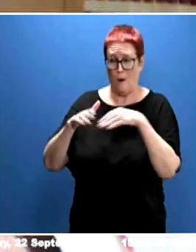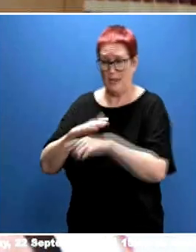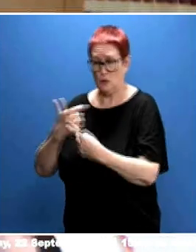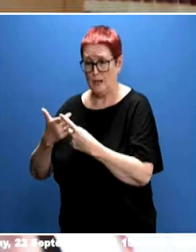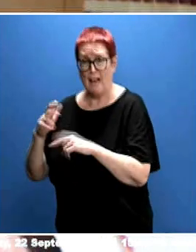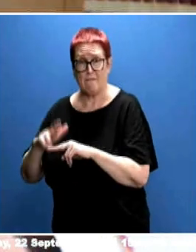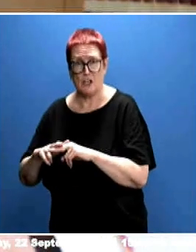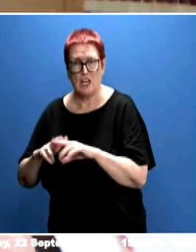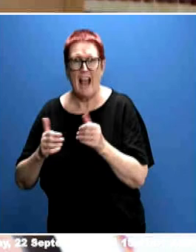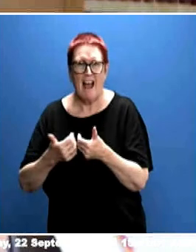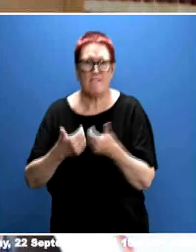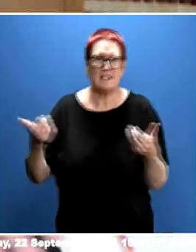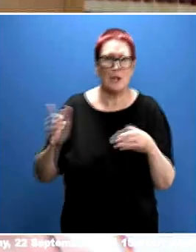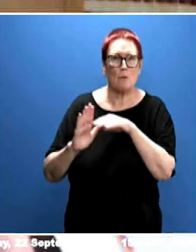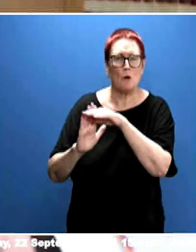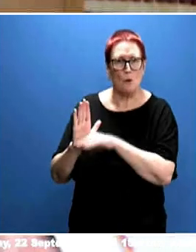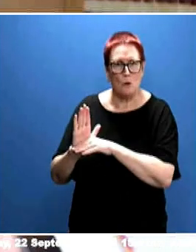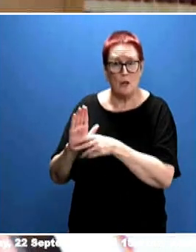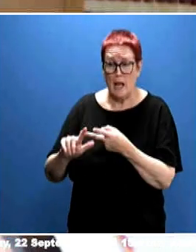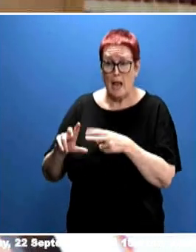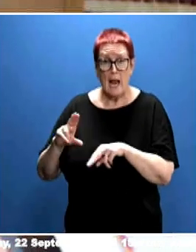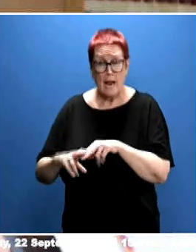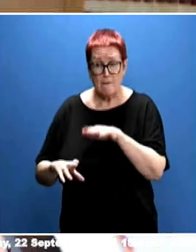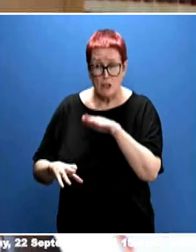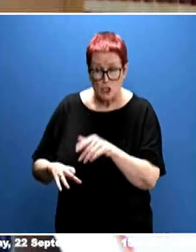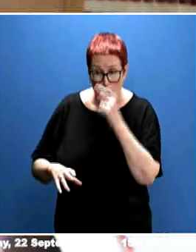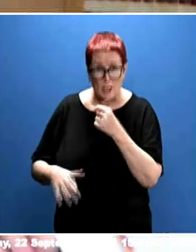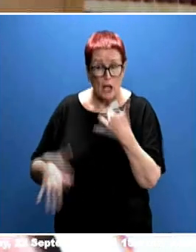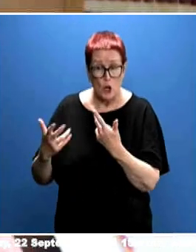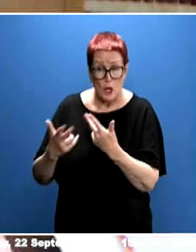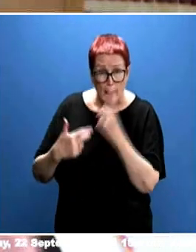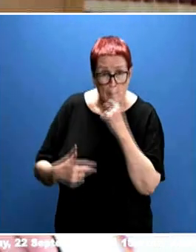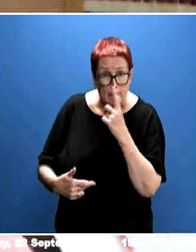If a child presents a risk generally to the community then it's up to the